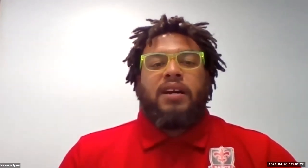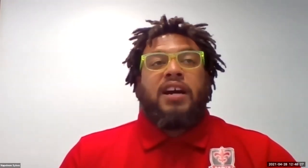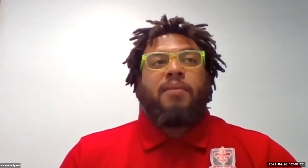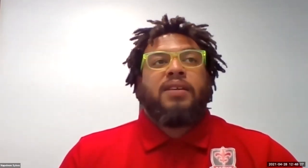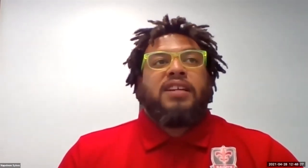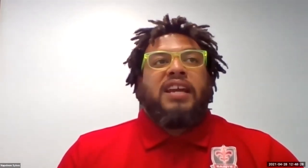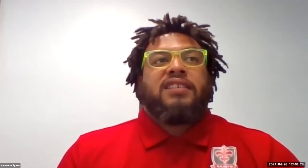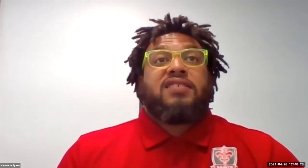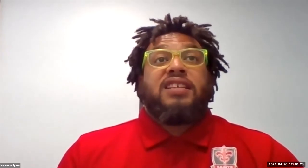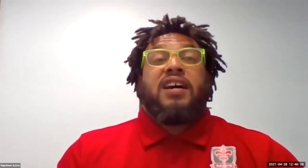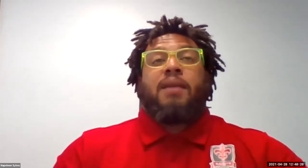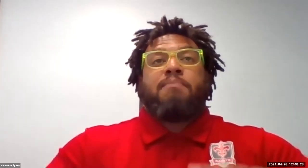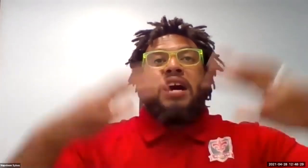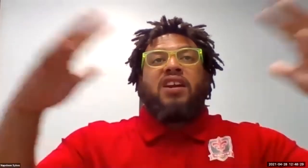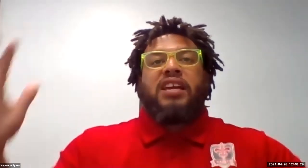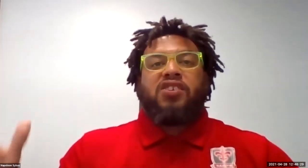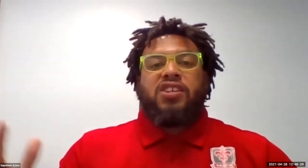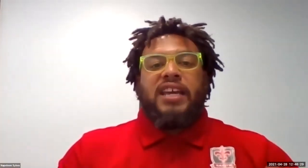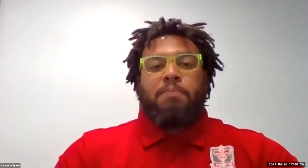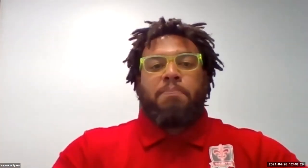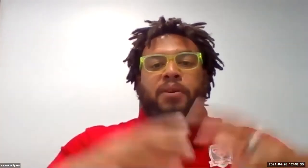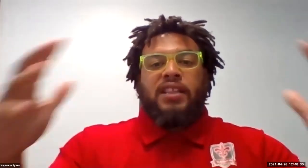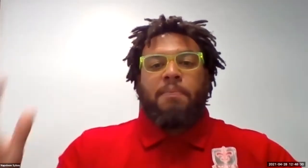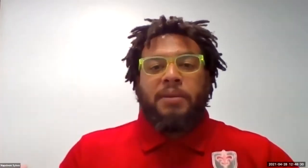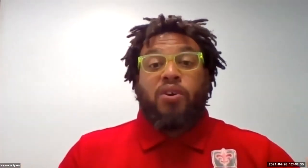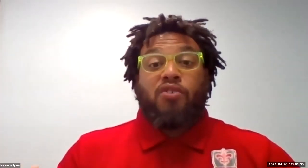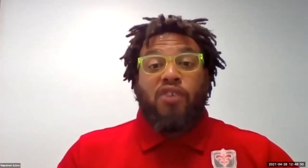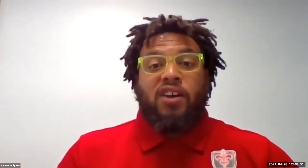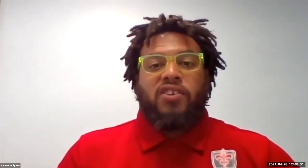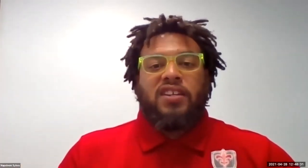And we would order it during the week.